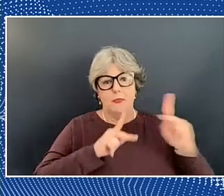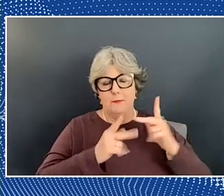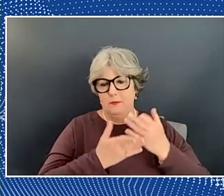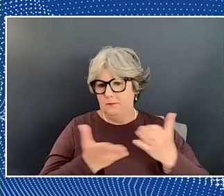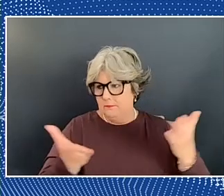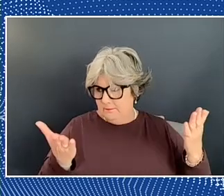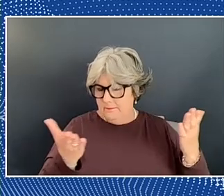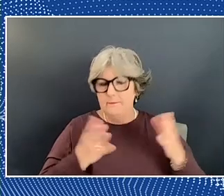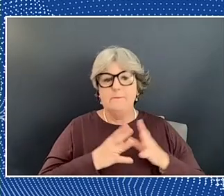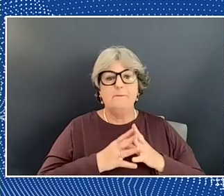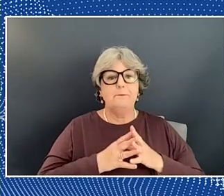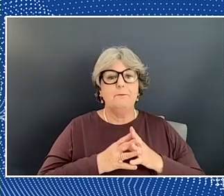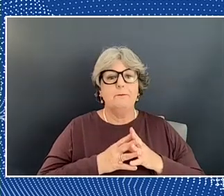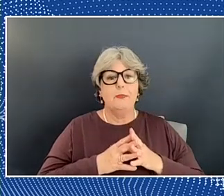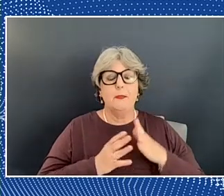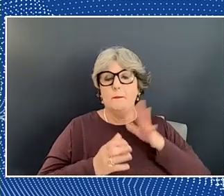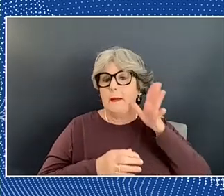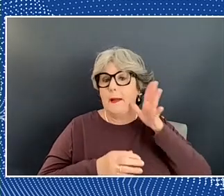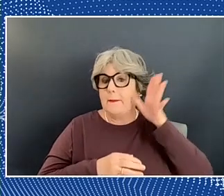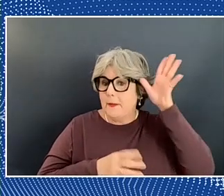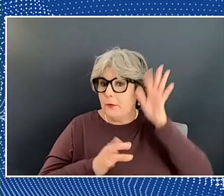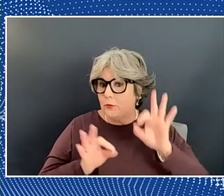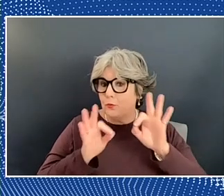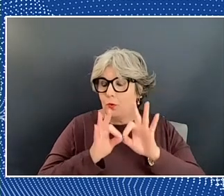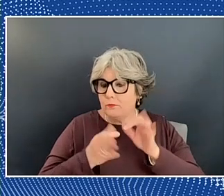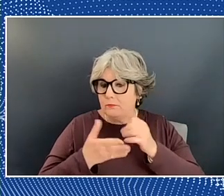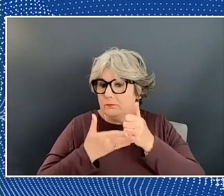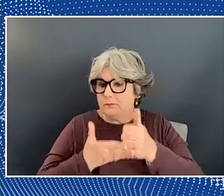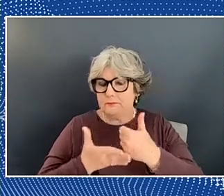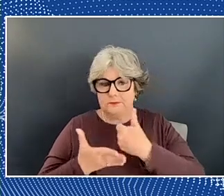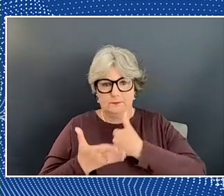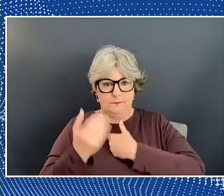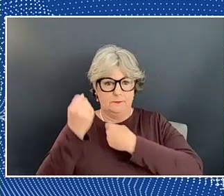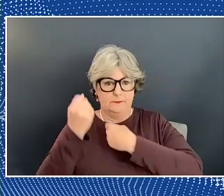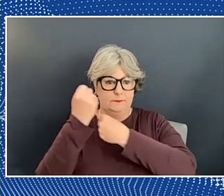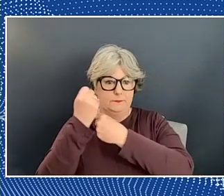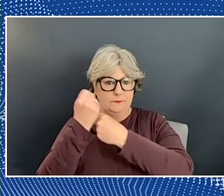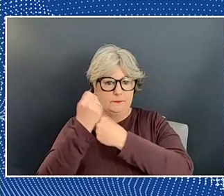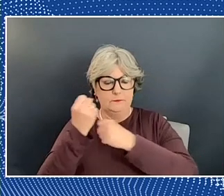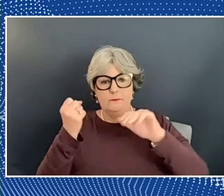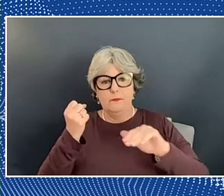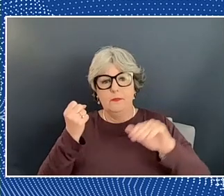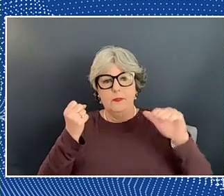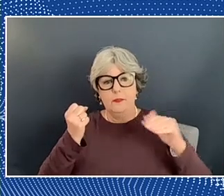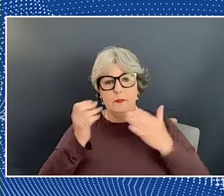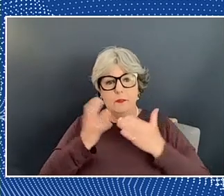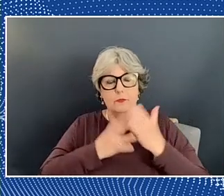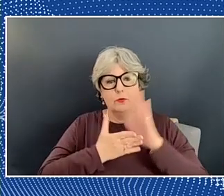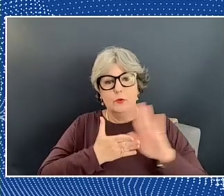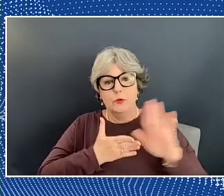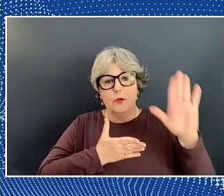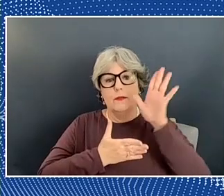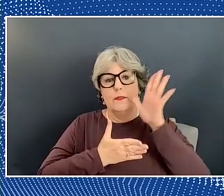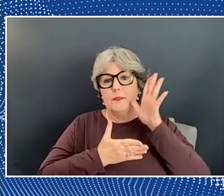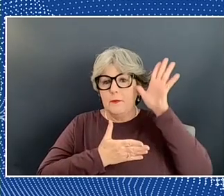Are my parents worthy of relief from me as the supported child to put through school, through their Parent PLUS loans through